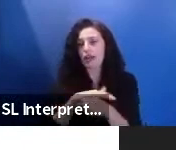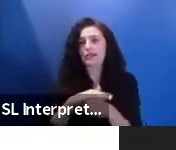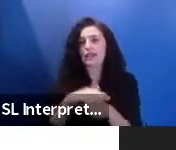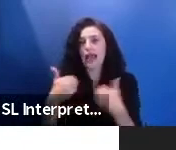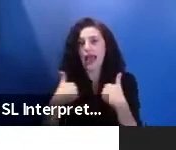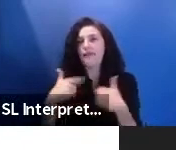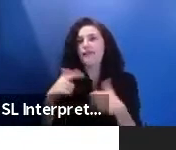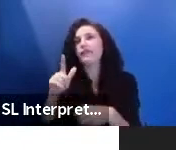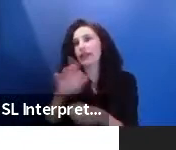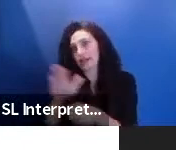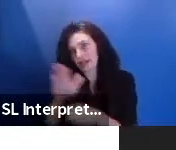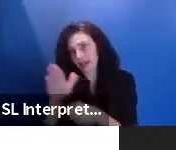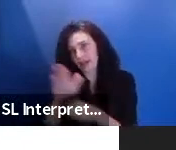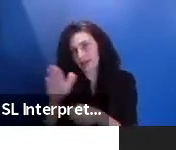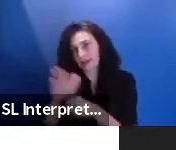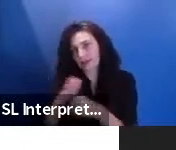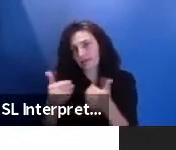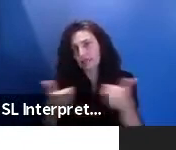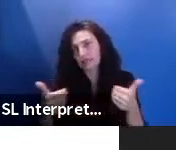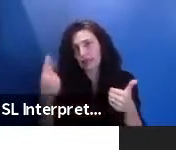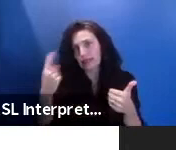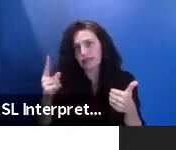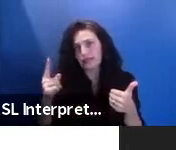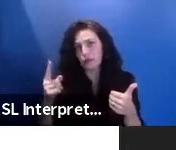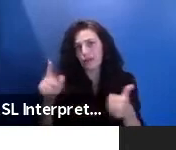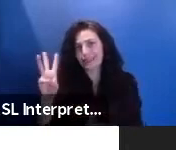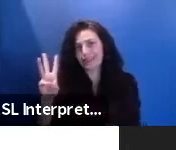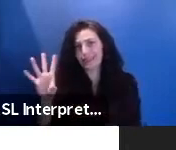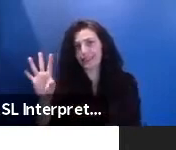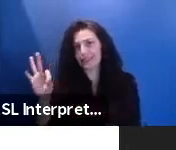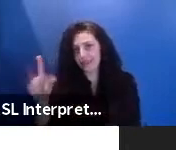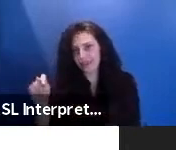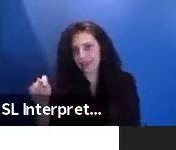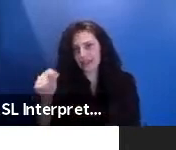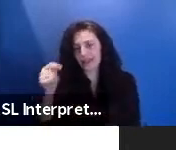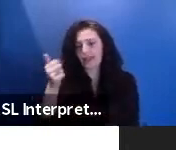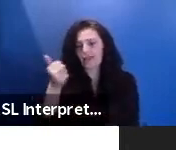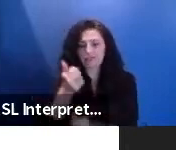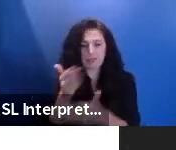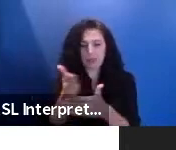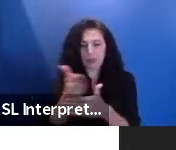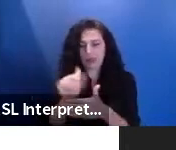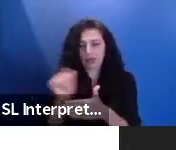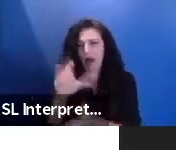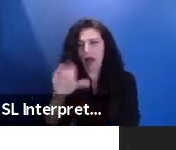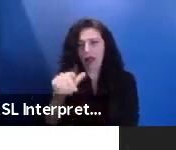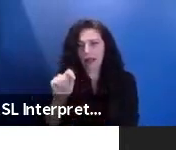six foot physical distancing between all the members of the cast and crew while they're eating. This may result in meals being done in shifts